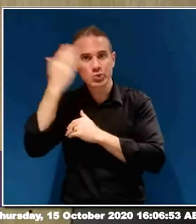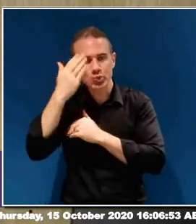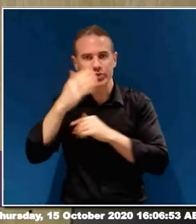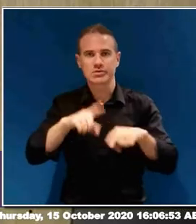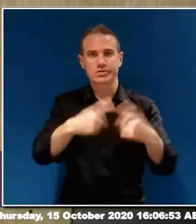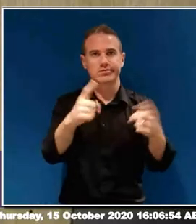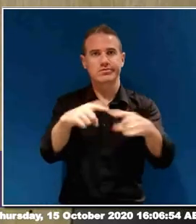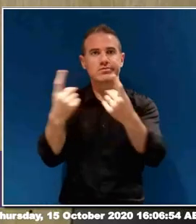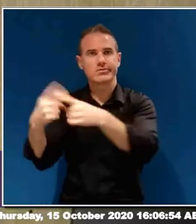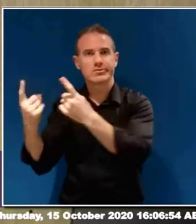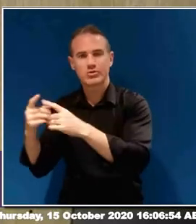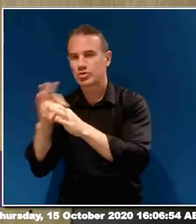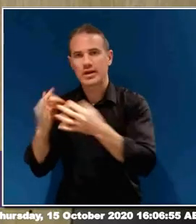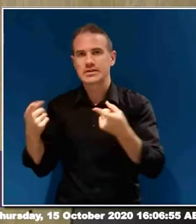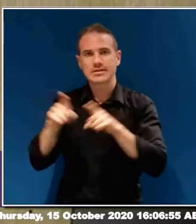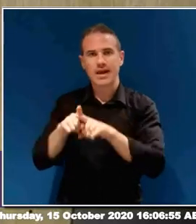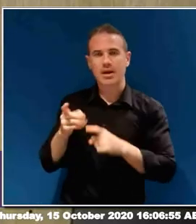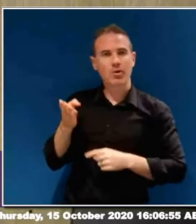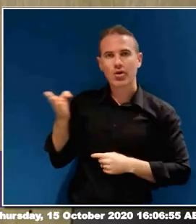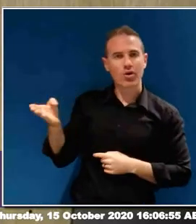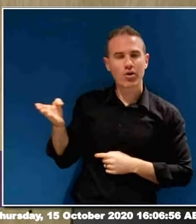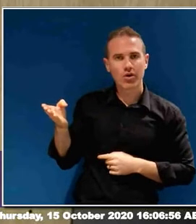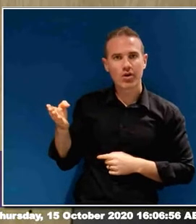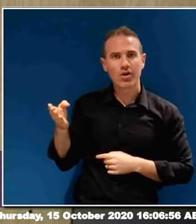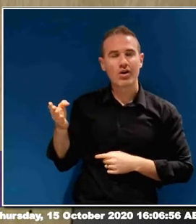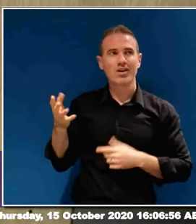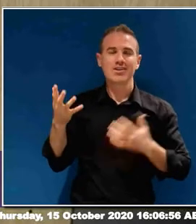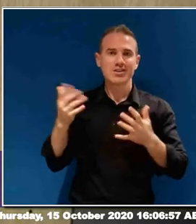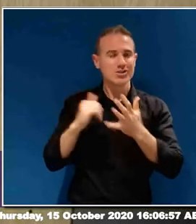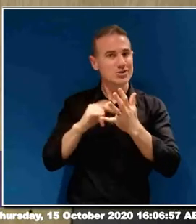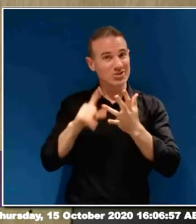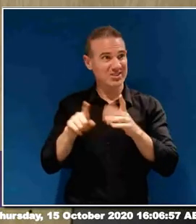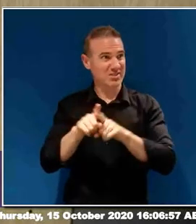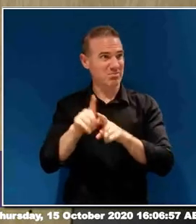It should not be, as someone said earlier this week, a lottery.